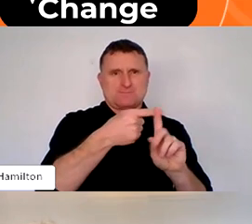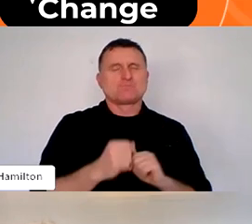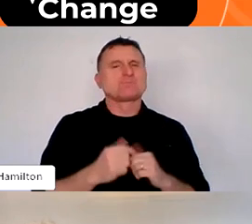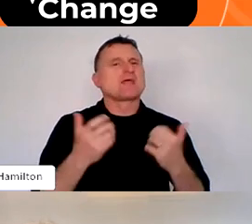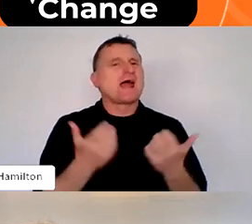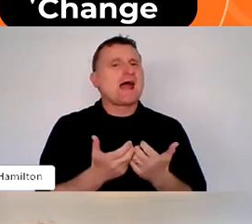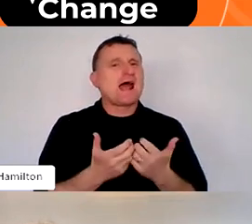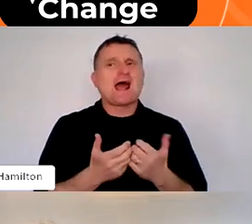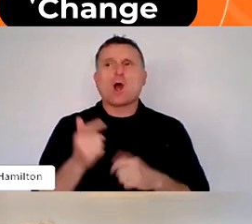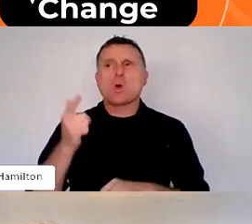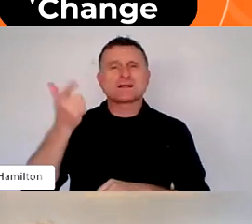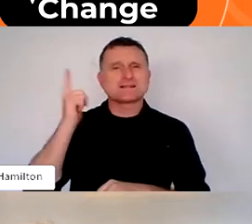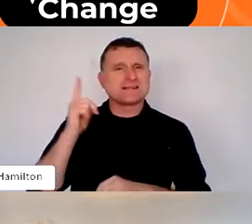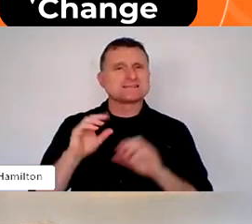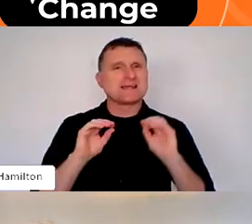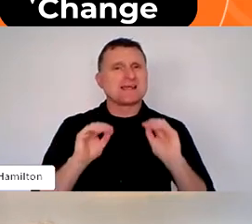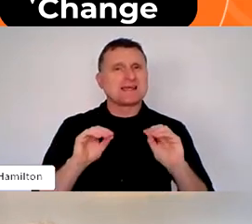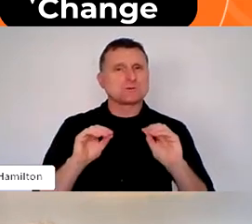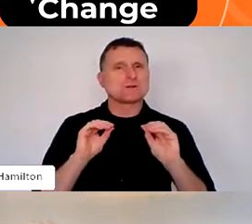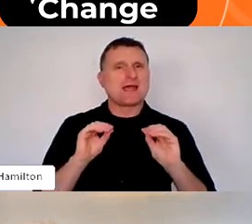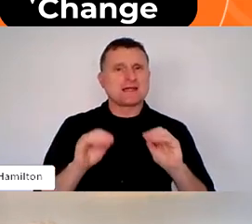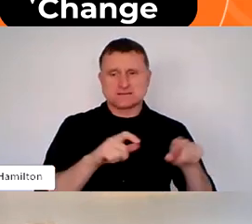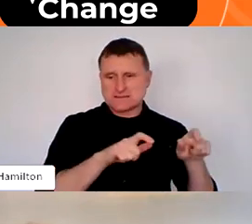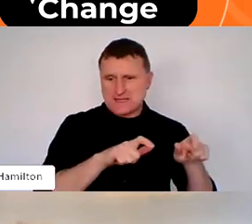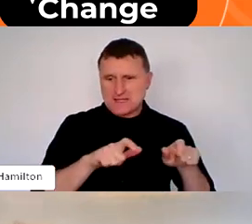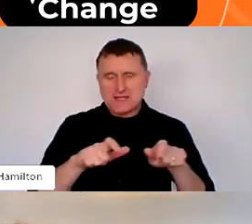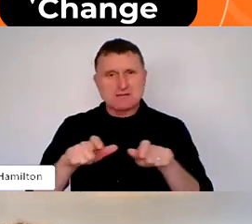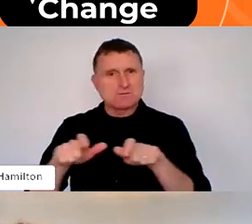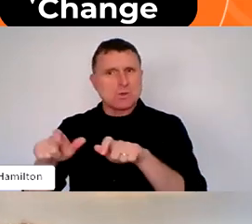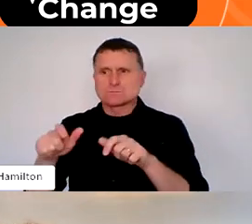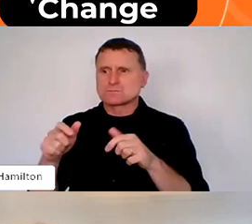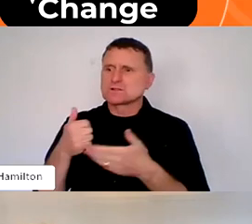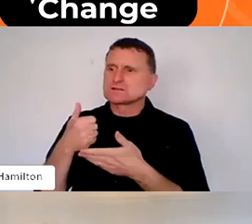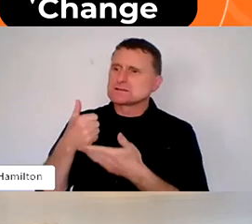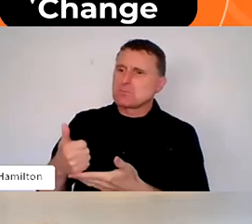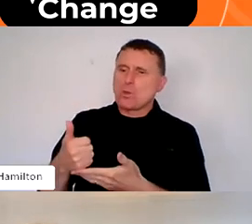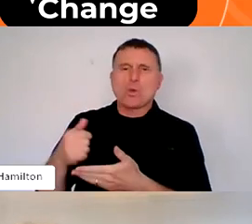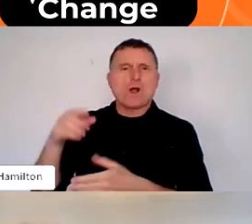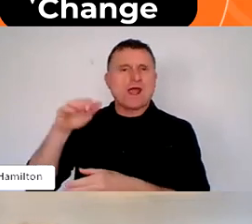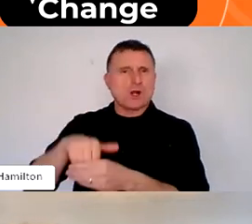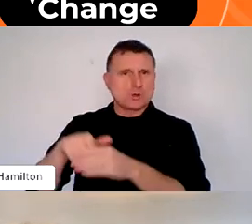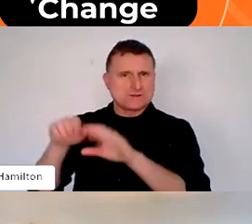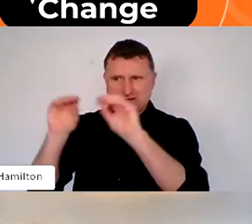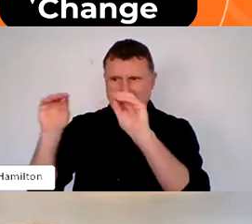education to really support an inclusive education system. So I really just want to talk to you about some of the ideas that we